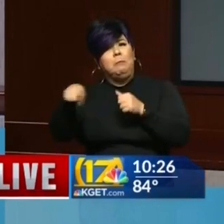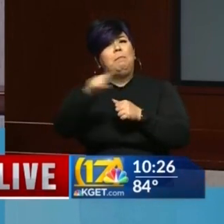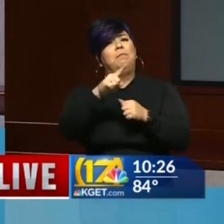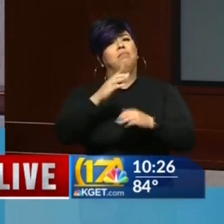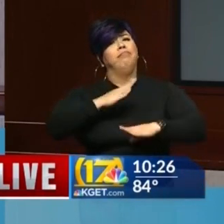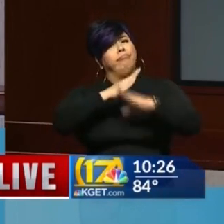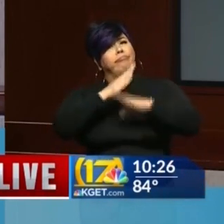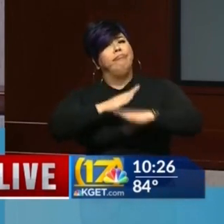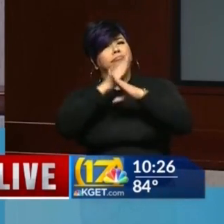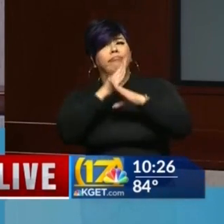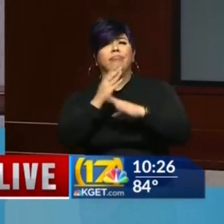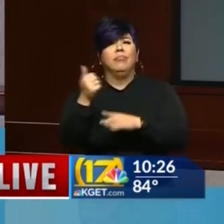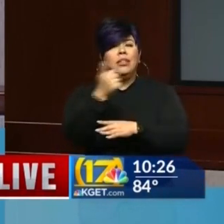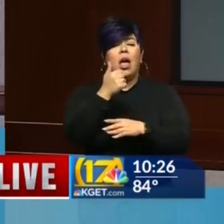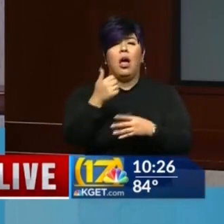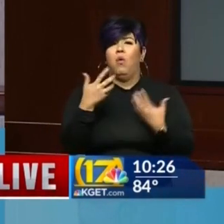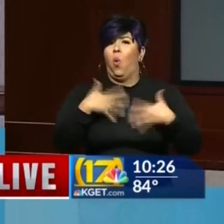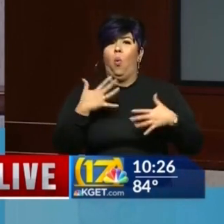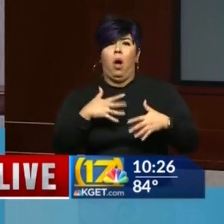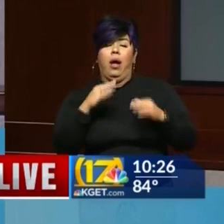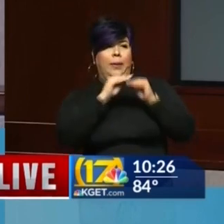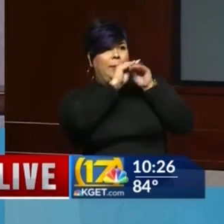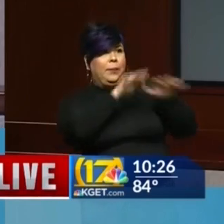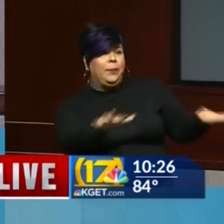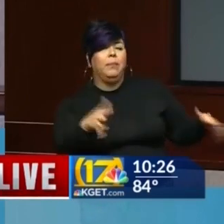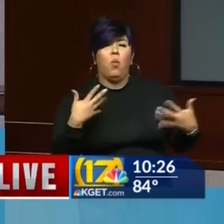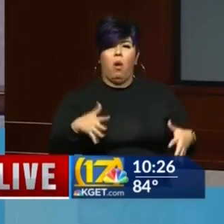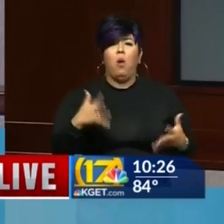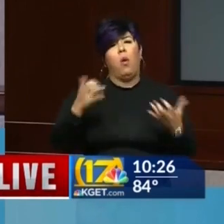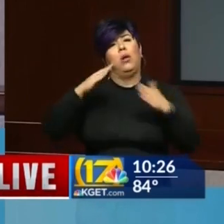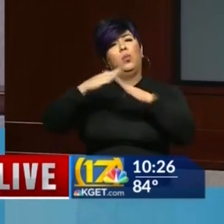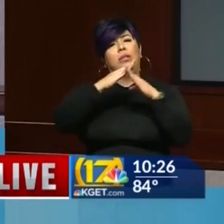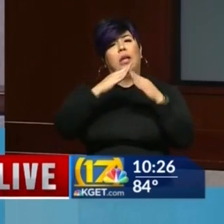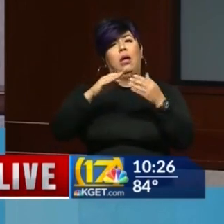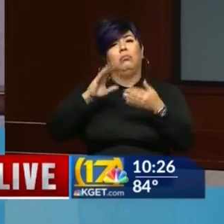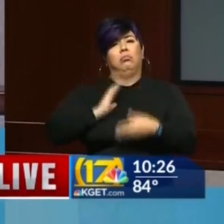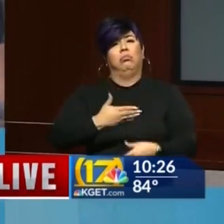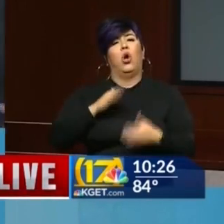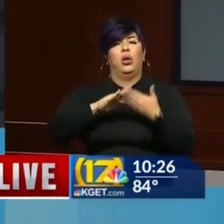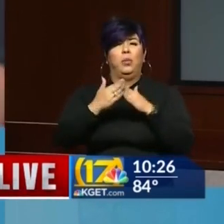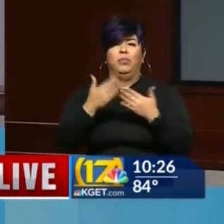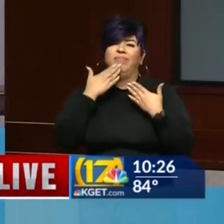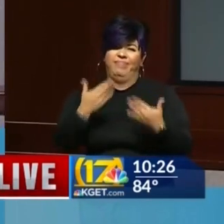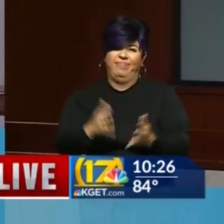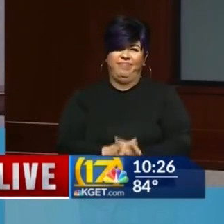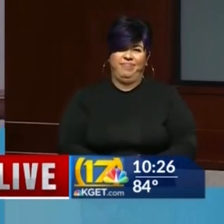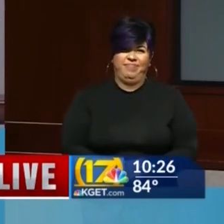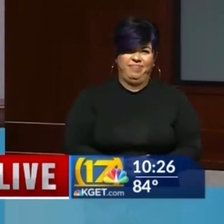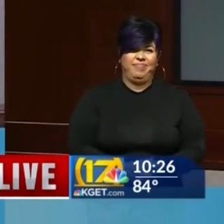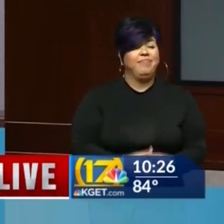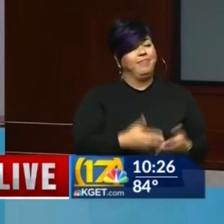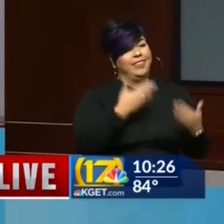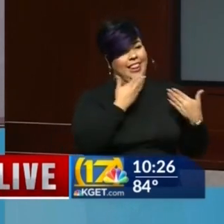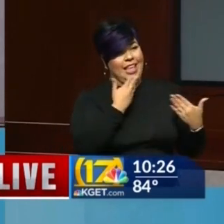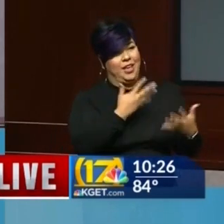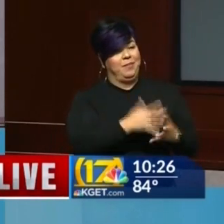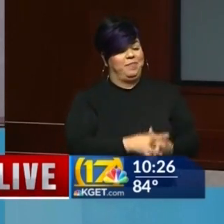YOU KNOW ABOUT, THAT COVID CAN STILL BE VERY SERIOUS AND WE WANT EVERYONE TO TAKE EVERY PRECAUTION THAT THEY CAN TO AVOID TOUCHING IT, AND TRANSMIT